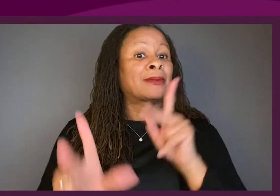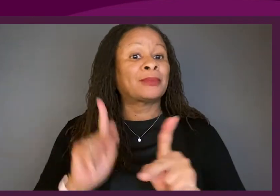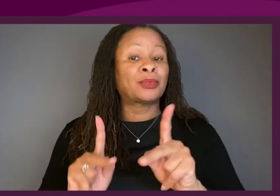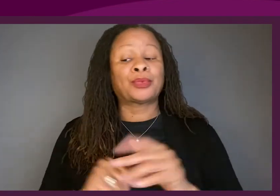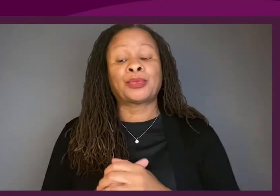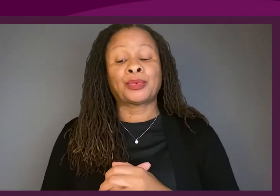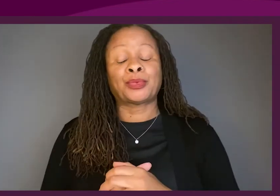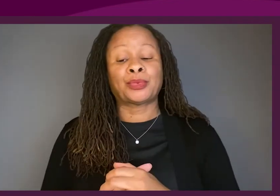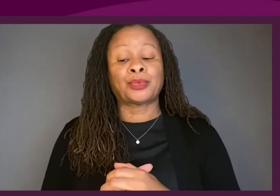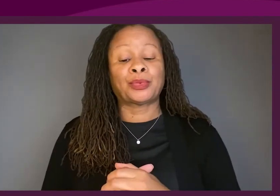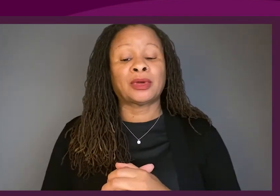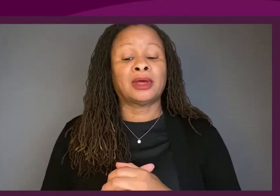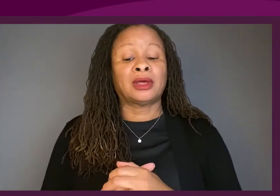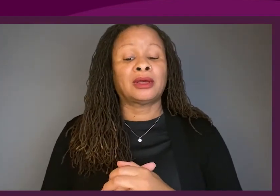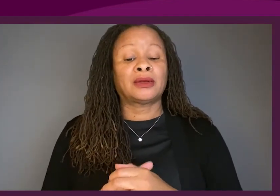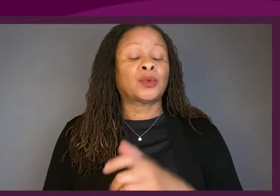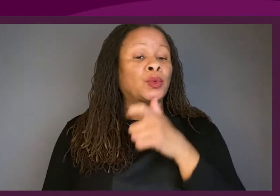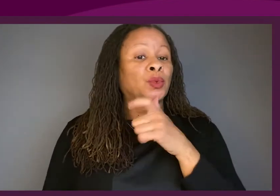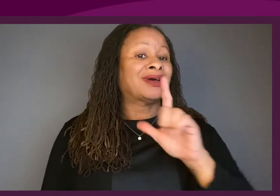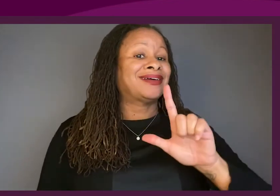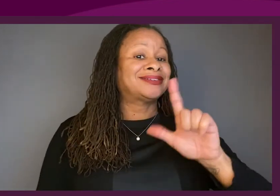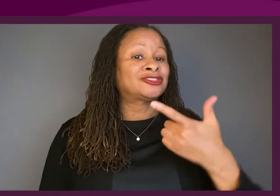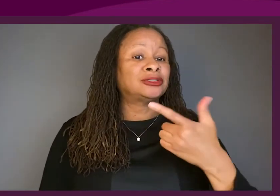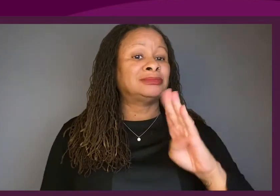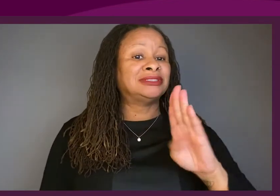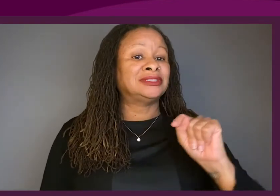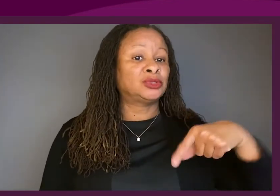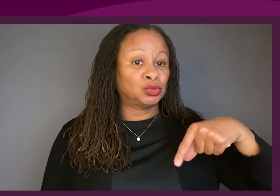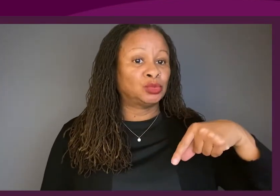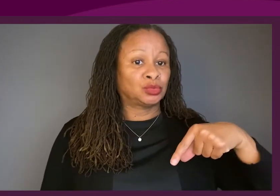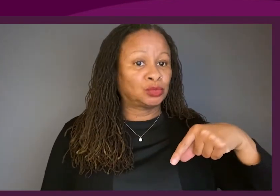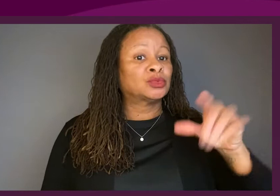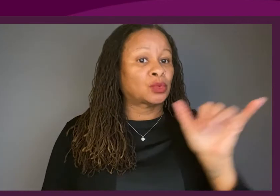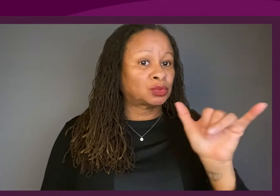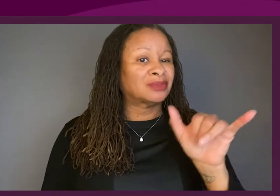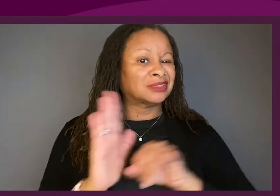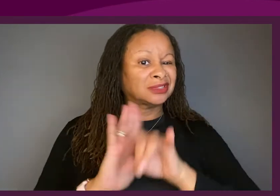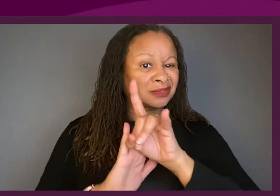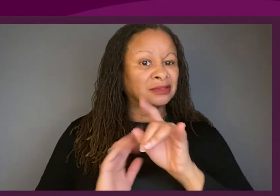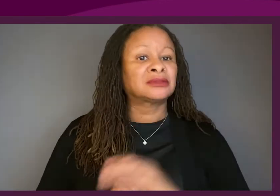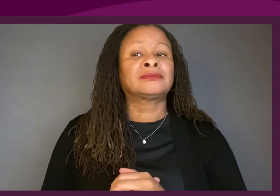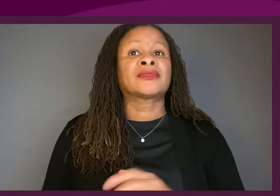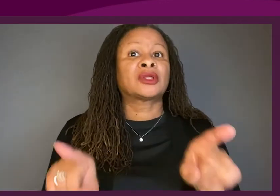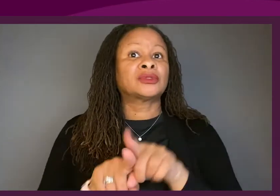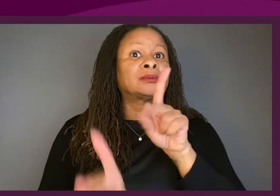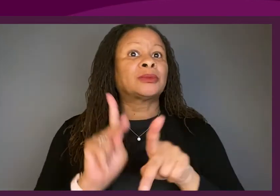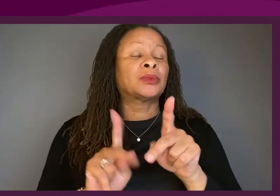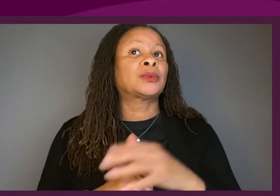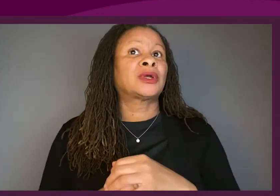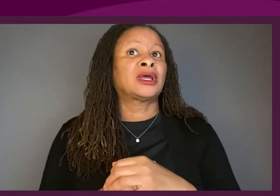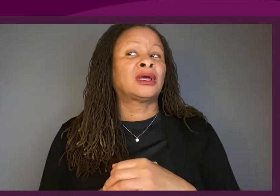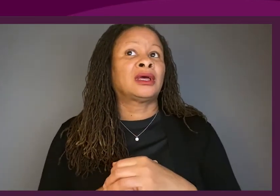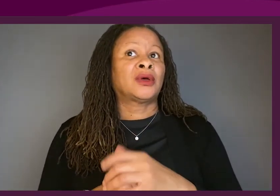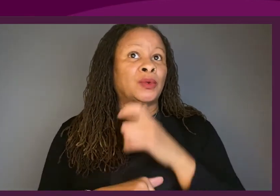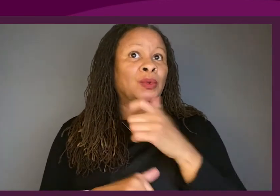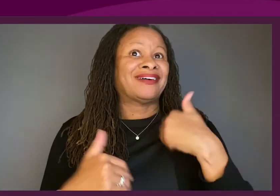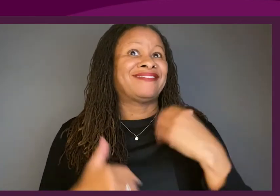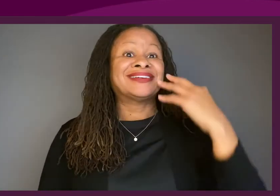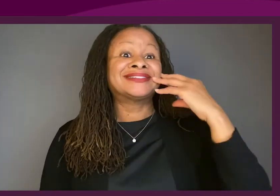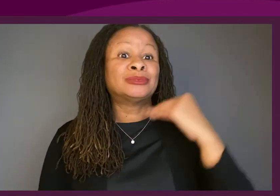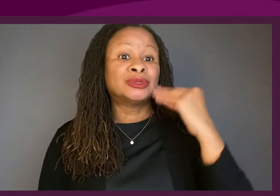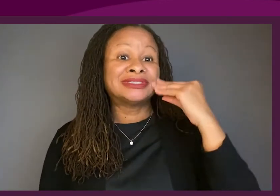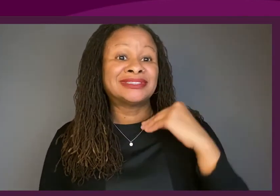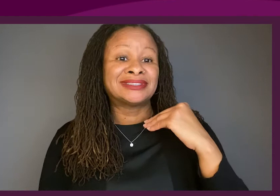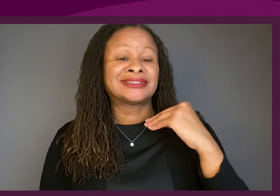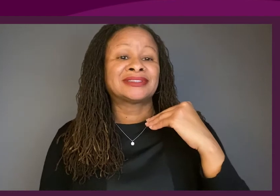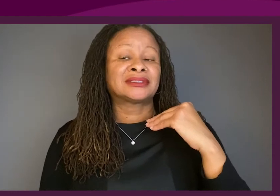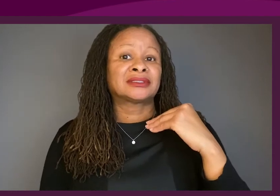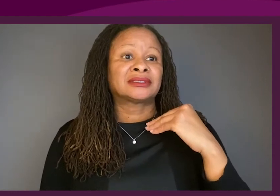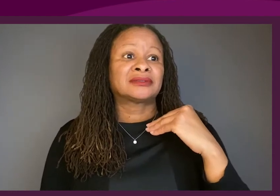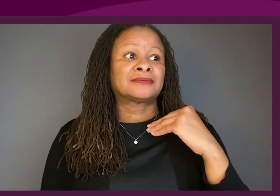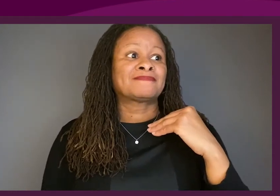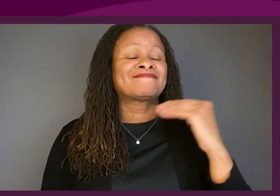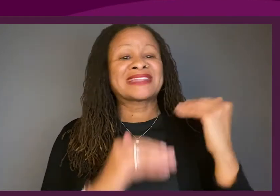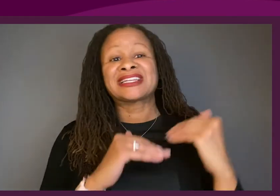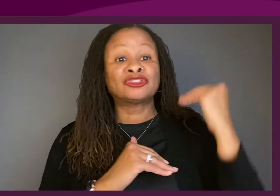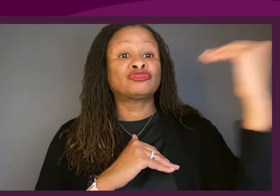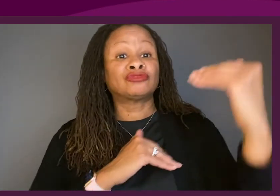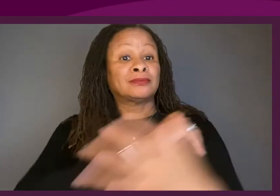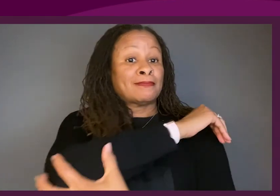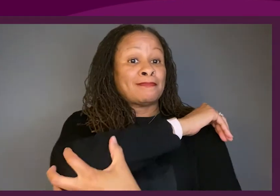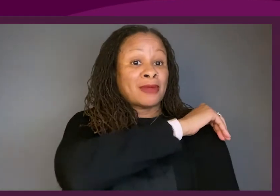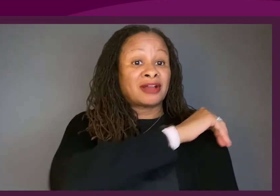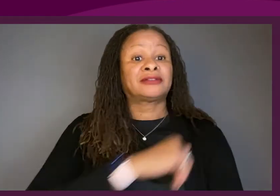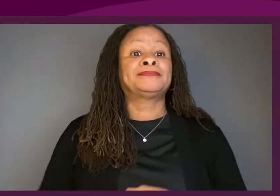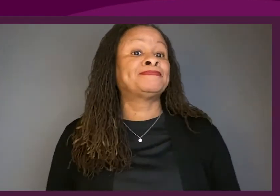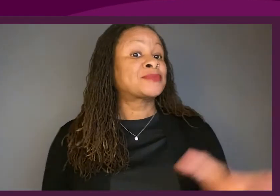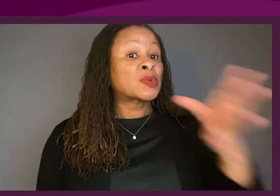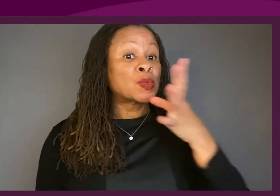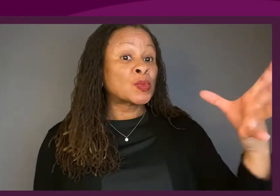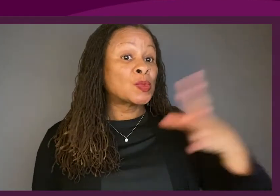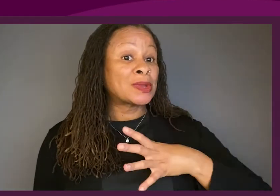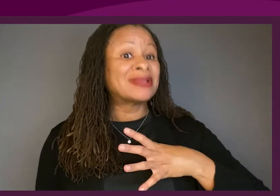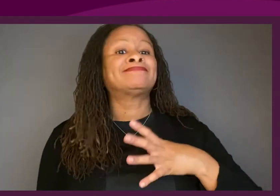as people who are LGBTQ, as well as people who have experienced extreme poverty, women